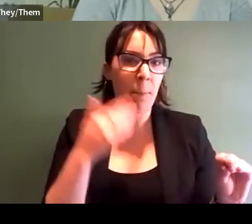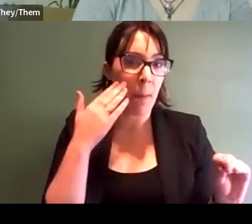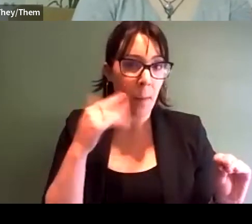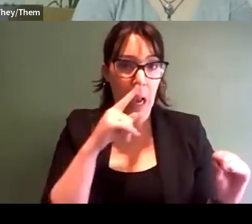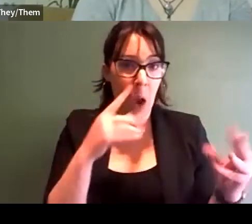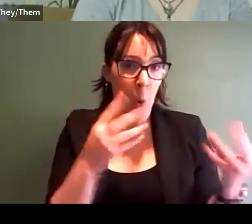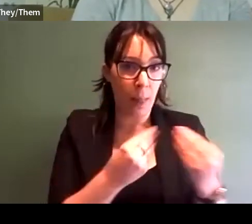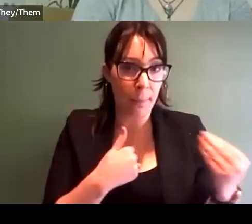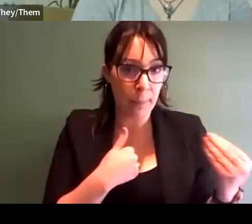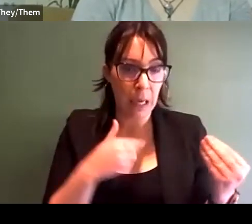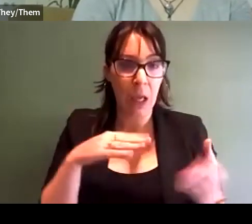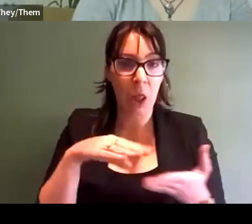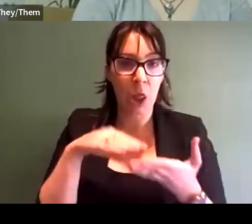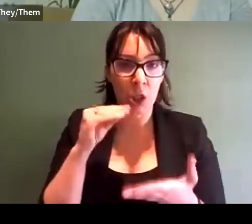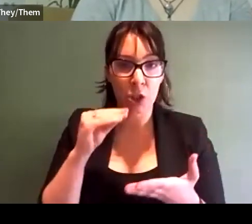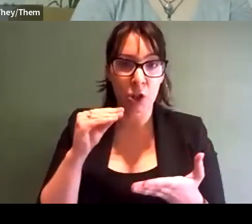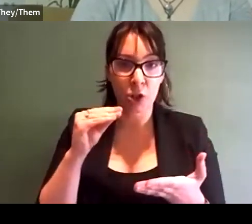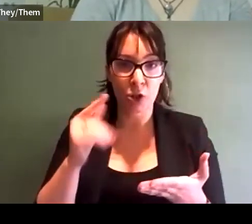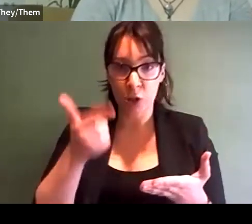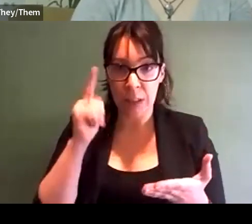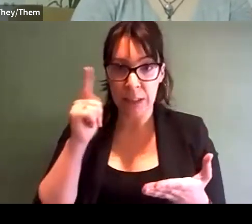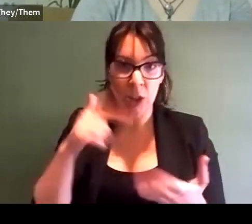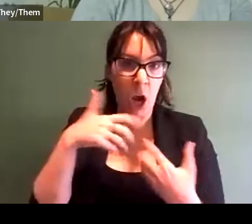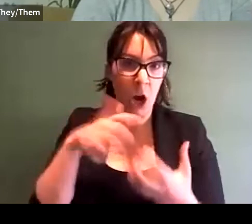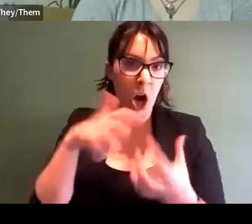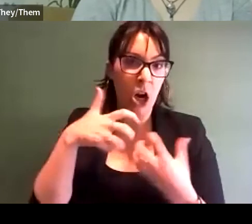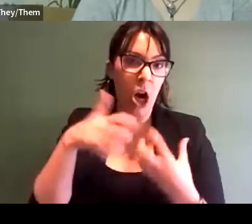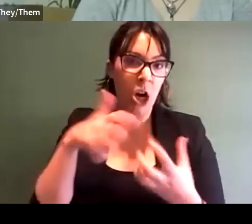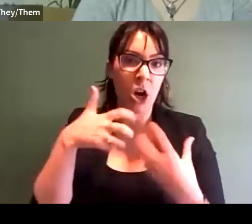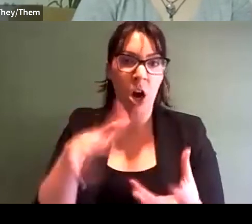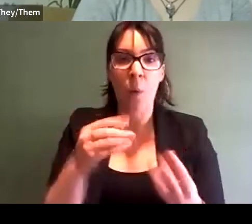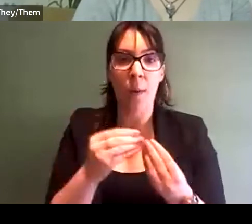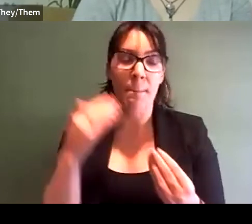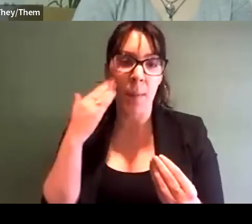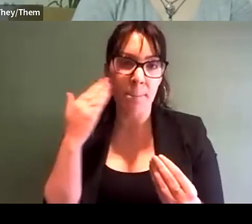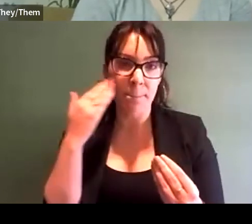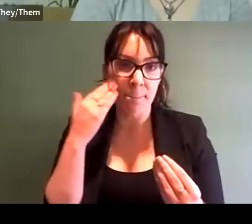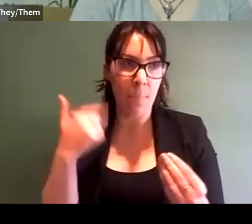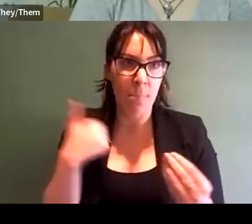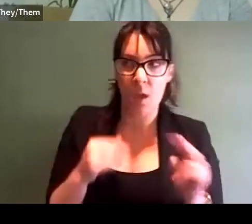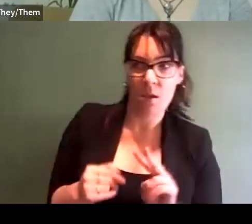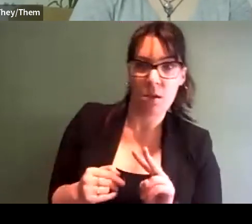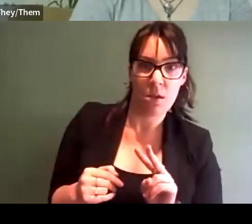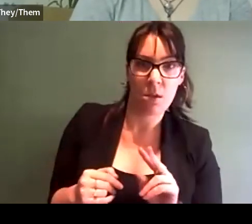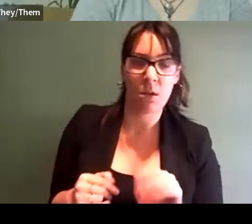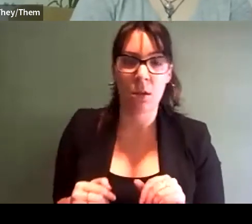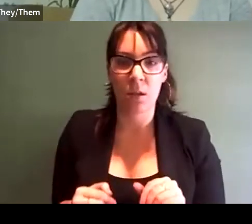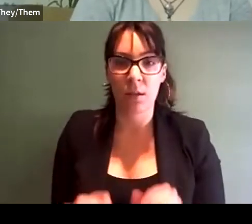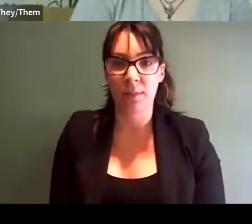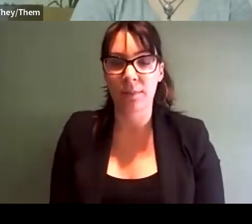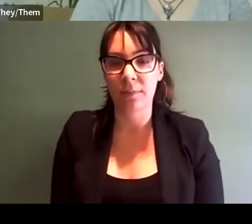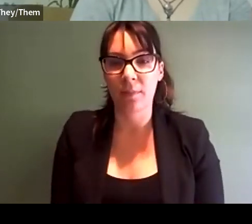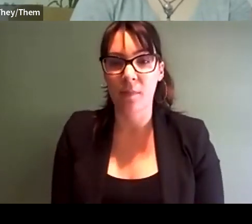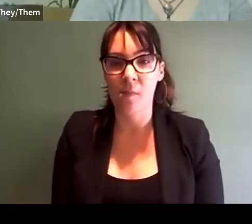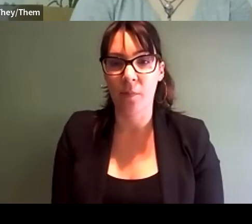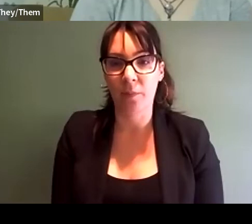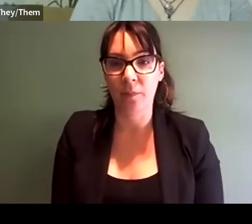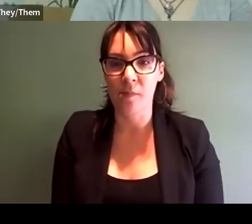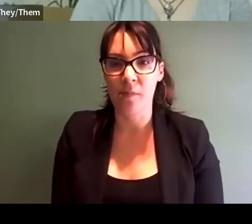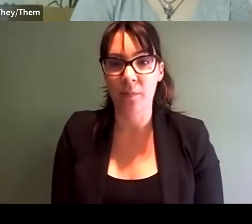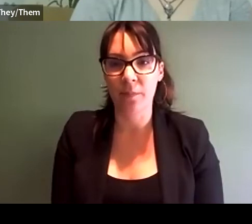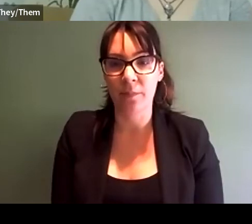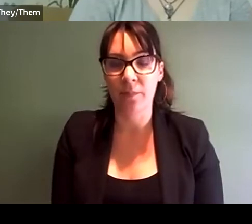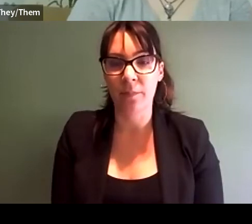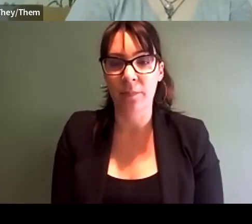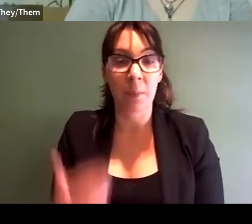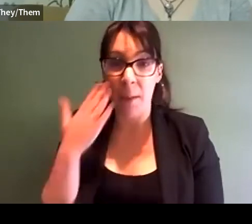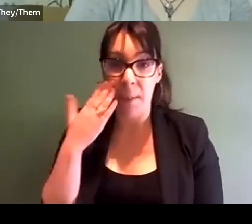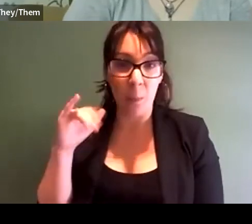She thinks it's a great idea to then have a screaming match in front of children in front of me to my mom who was just wanting to remove me from the situation, because I was in sensory overload.